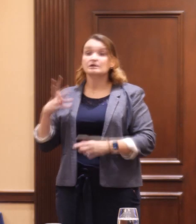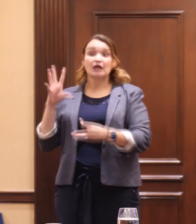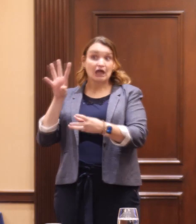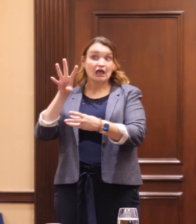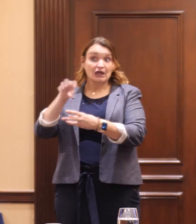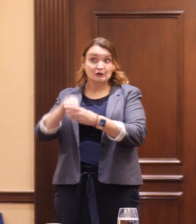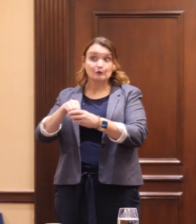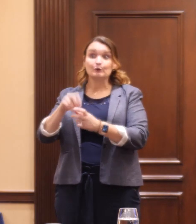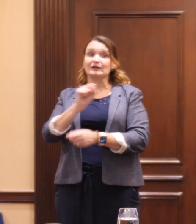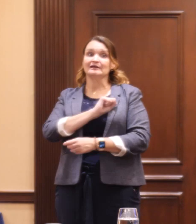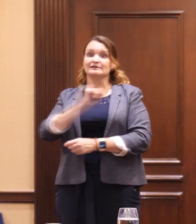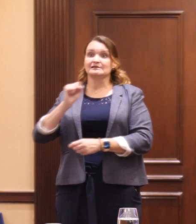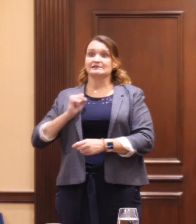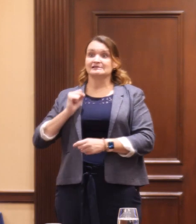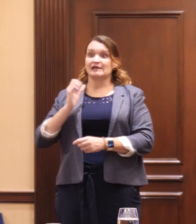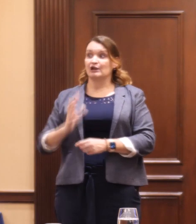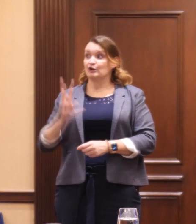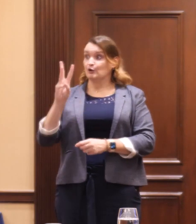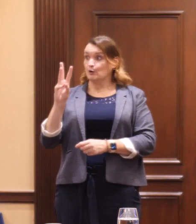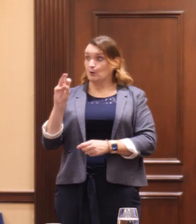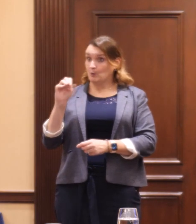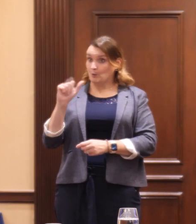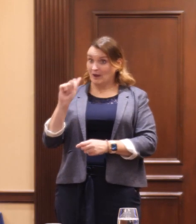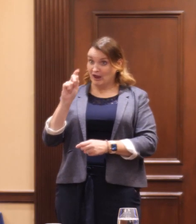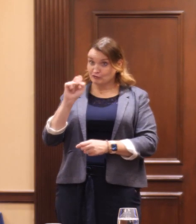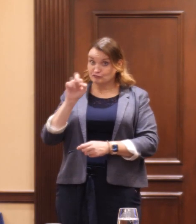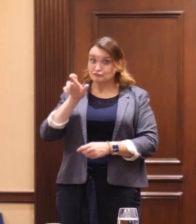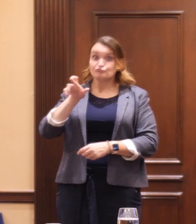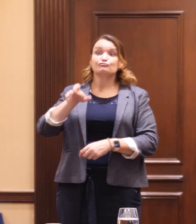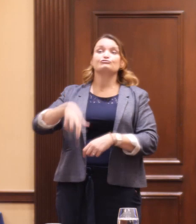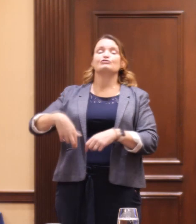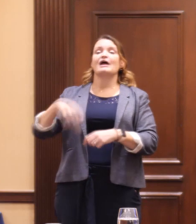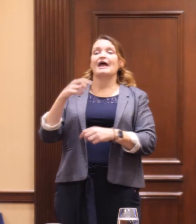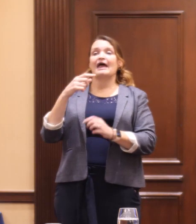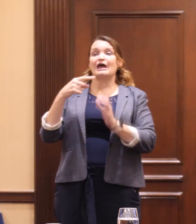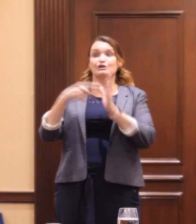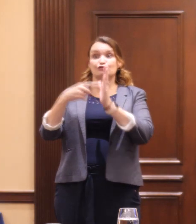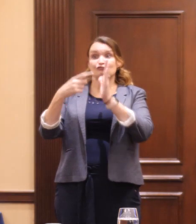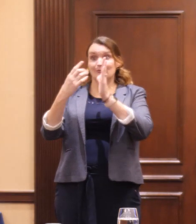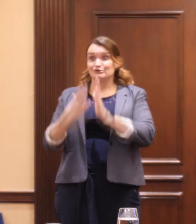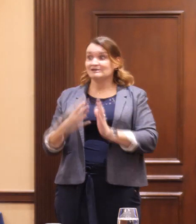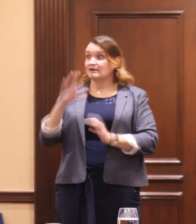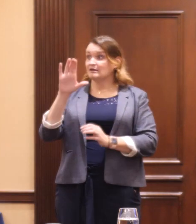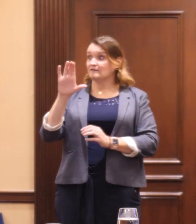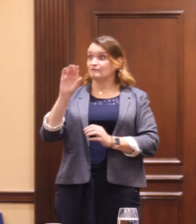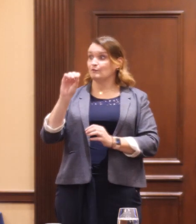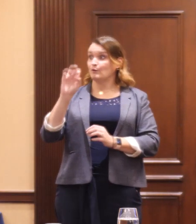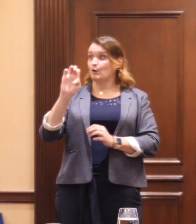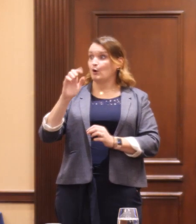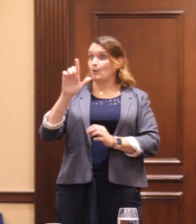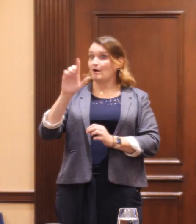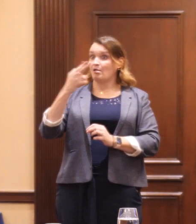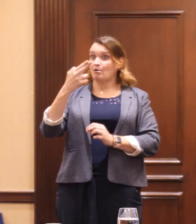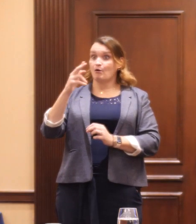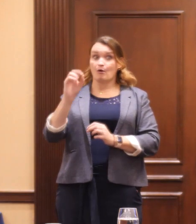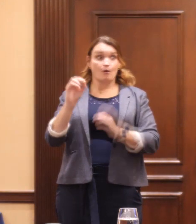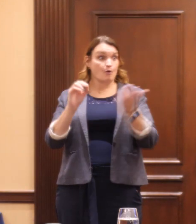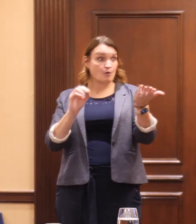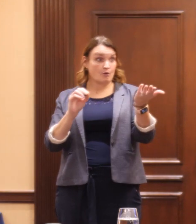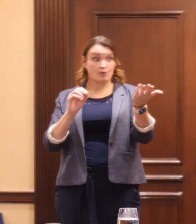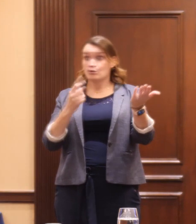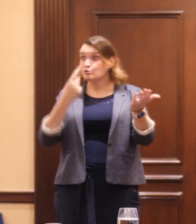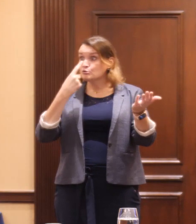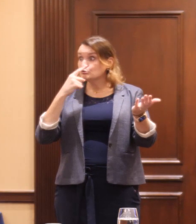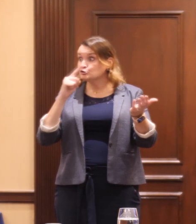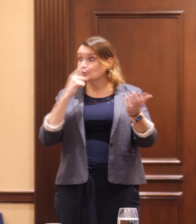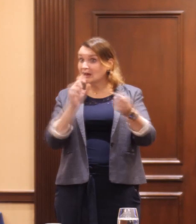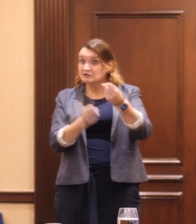Lowell Weicker, including Representative Coelho and said will you support this? will you introduce it?